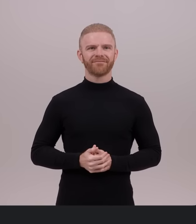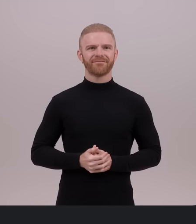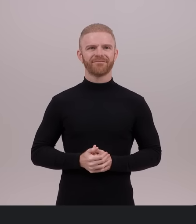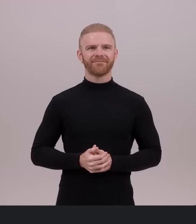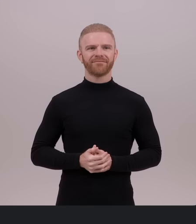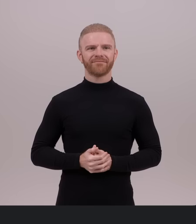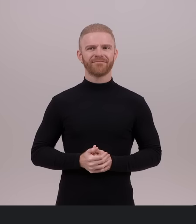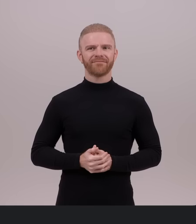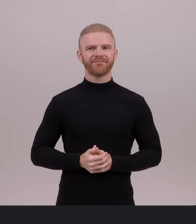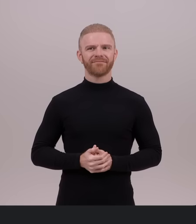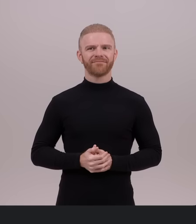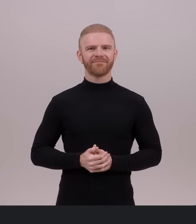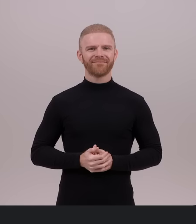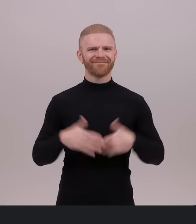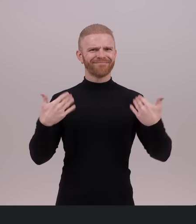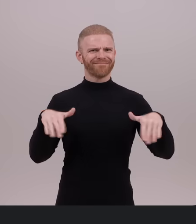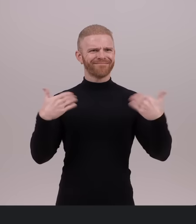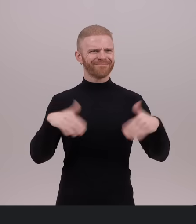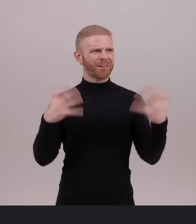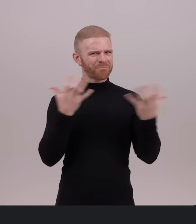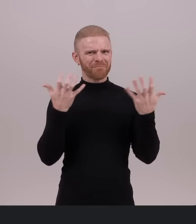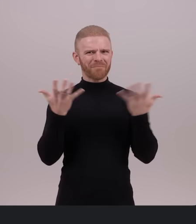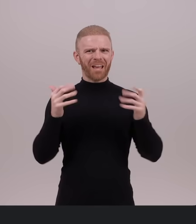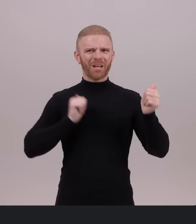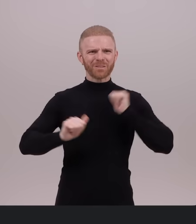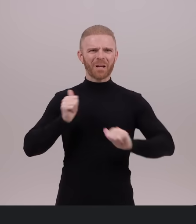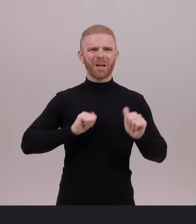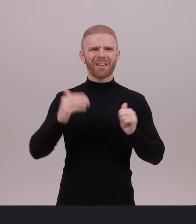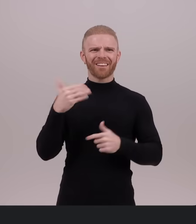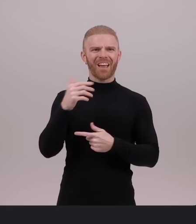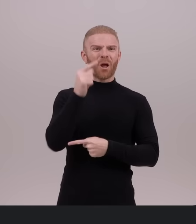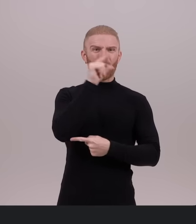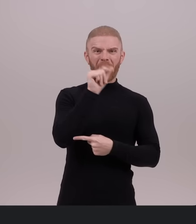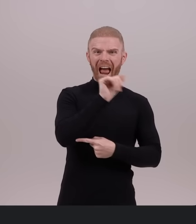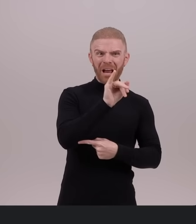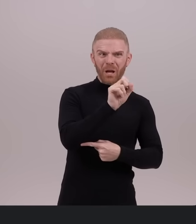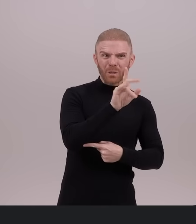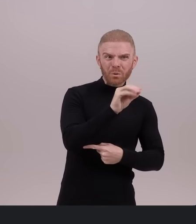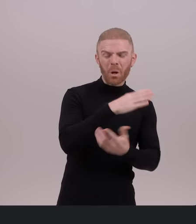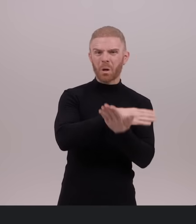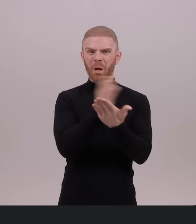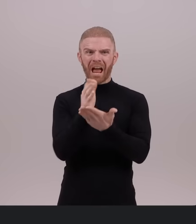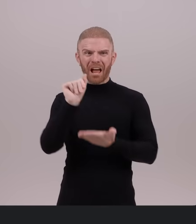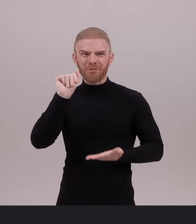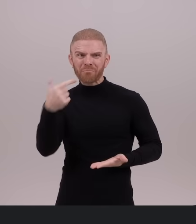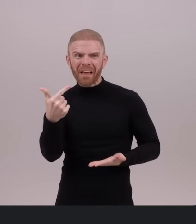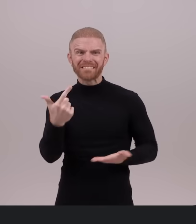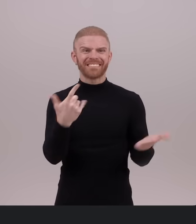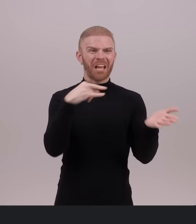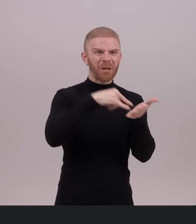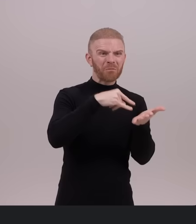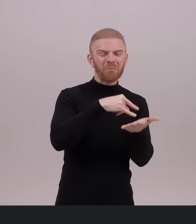What a show! From Google AI Studio to Antigravity, from Android to the open web, today, you've